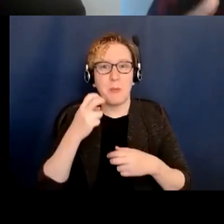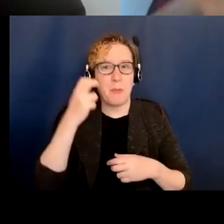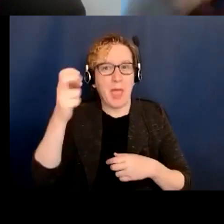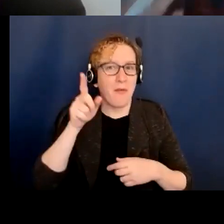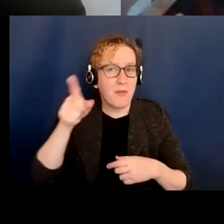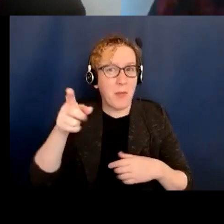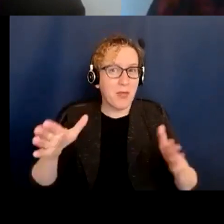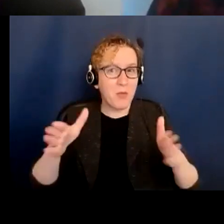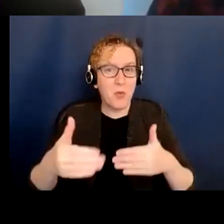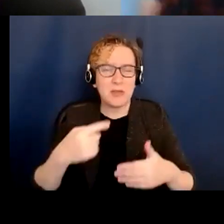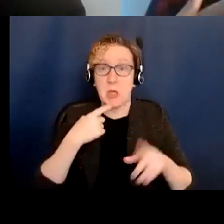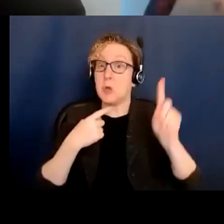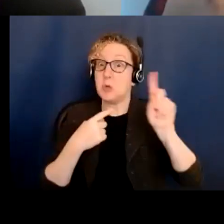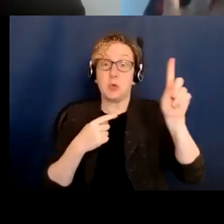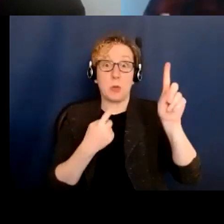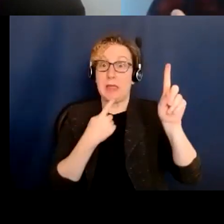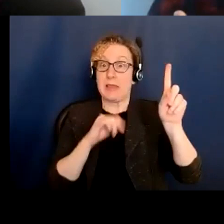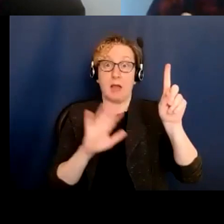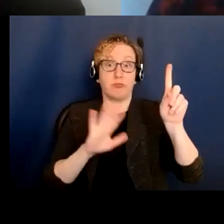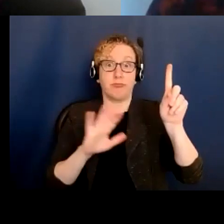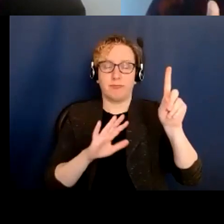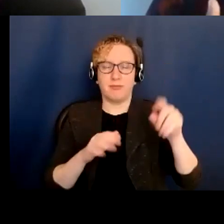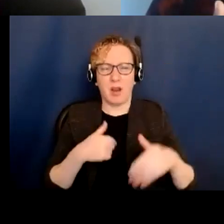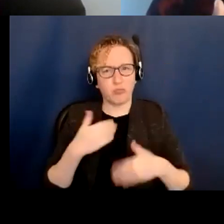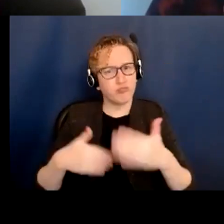He would give me a little feedback.